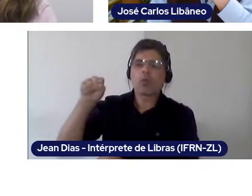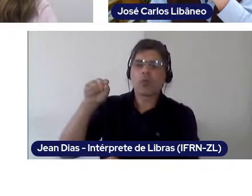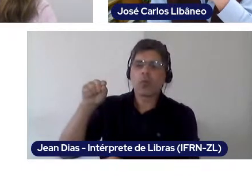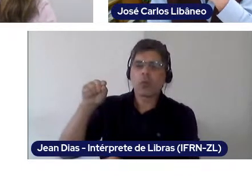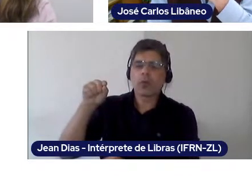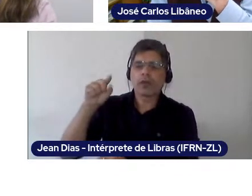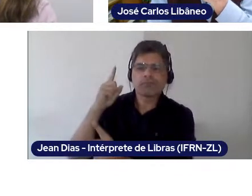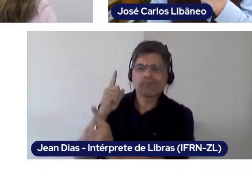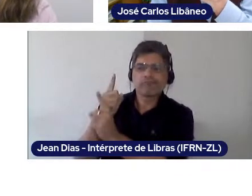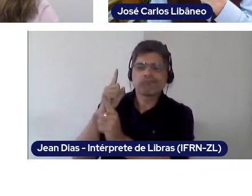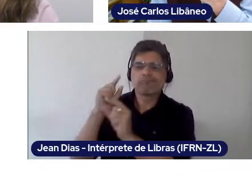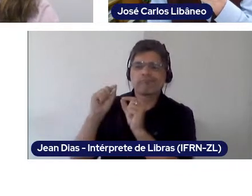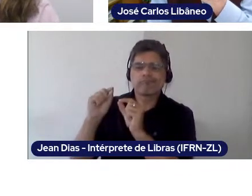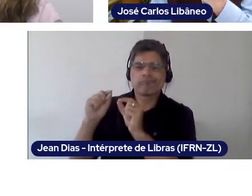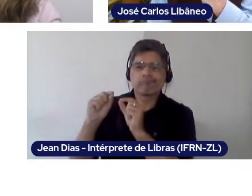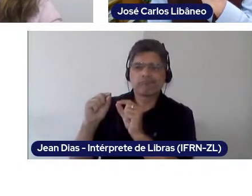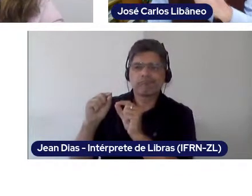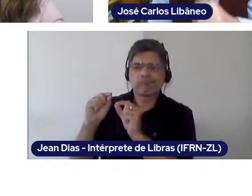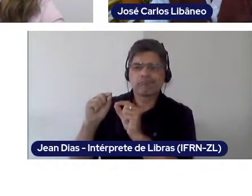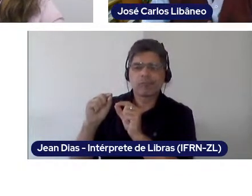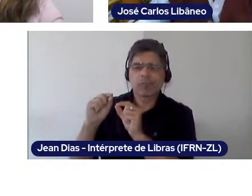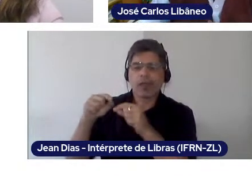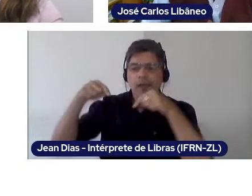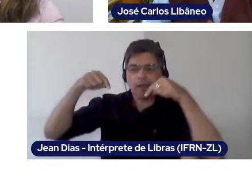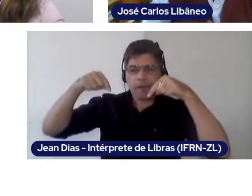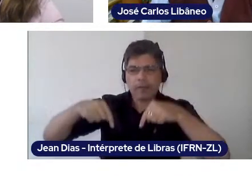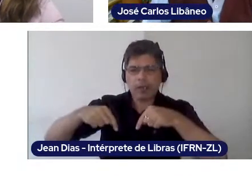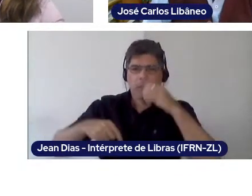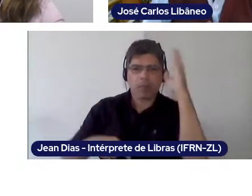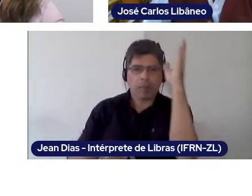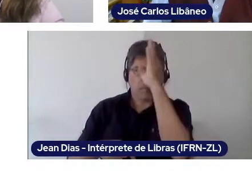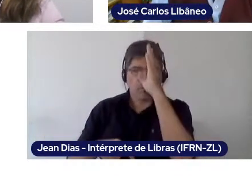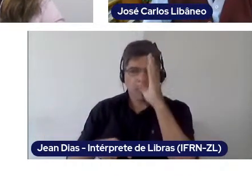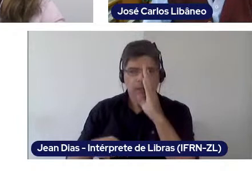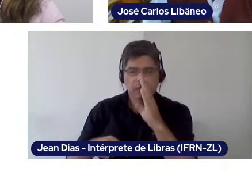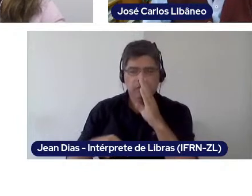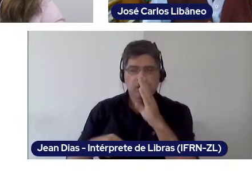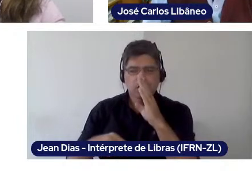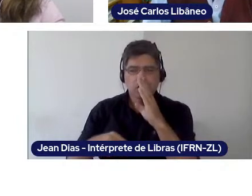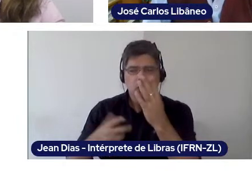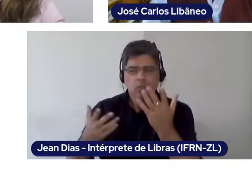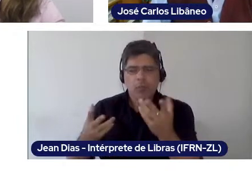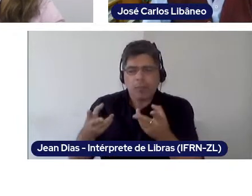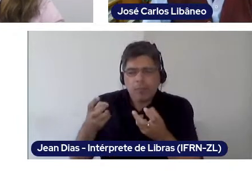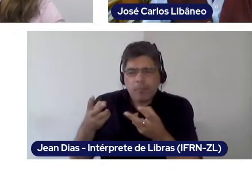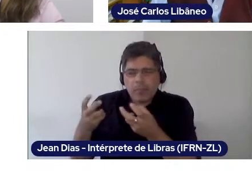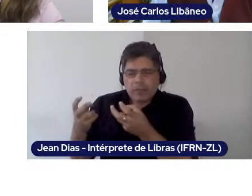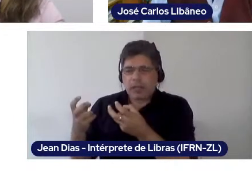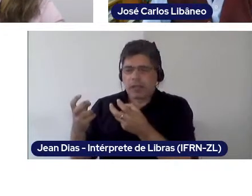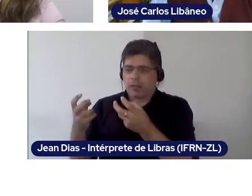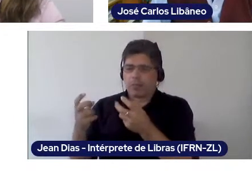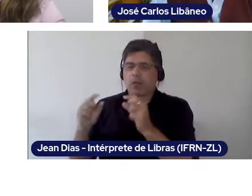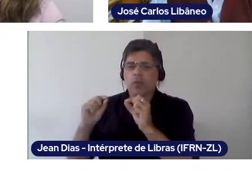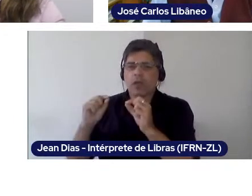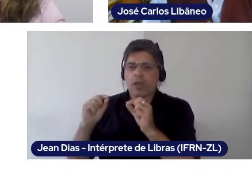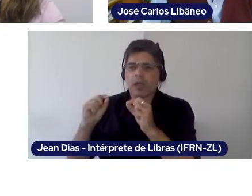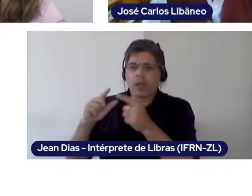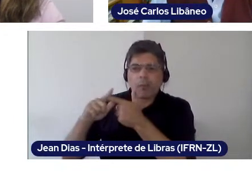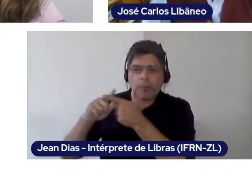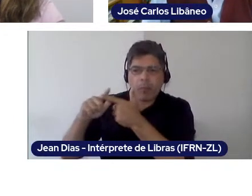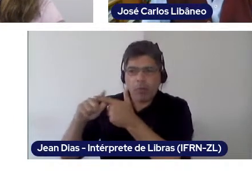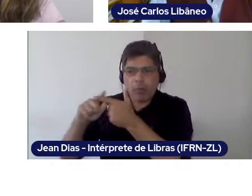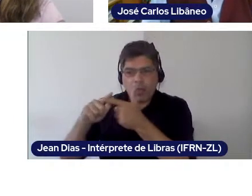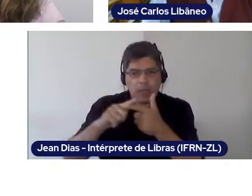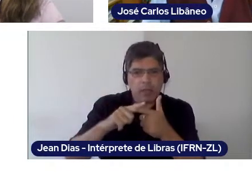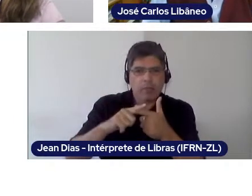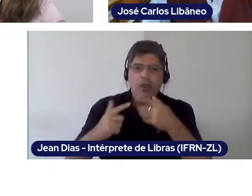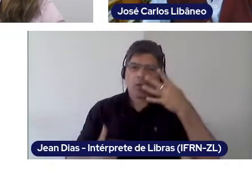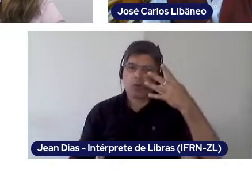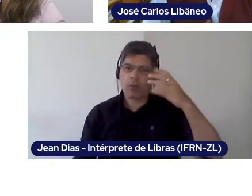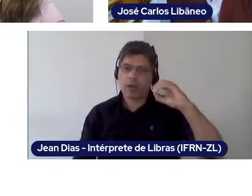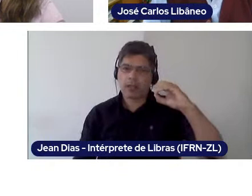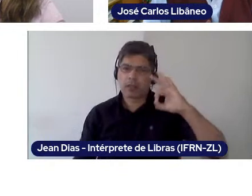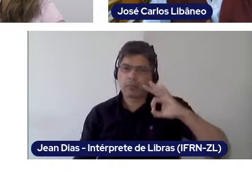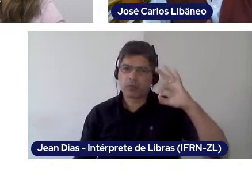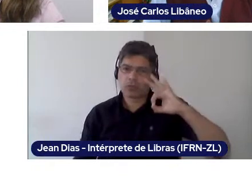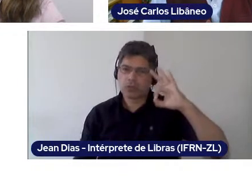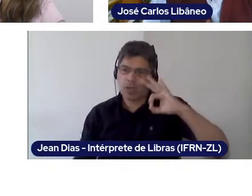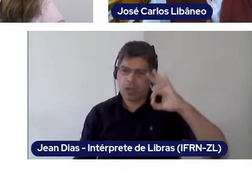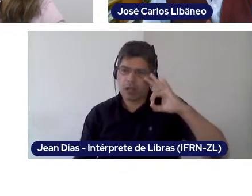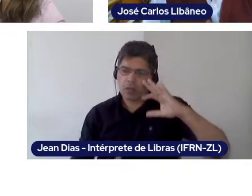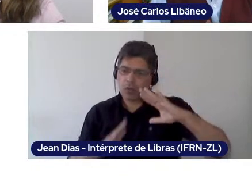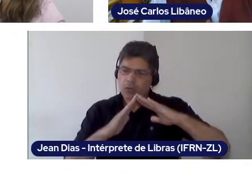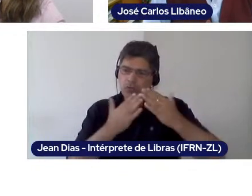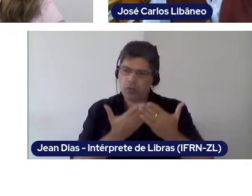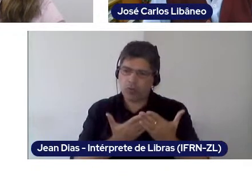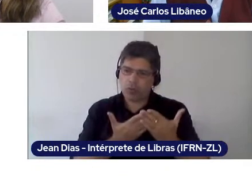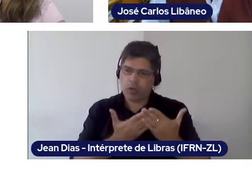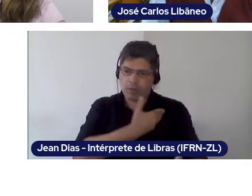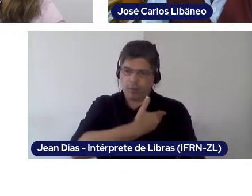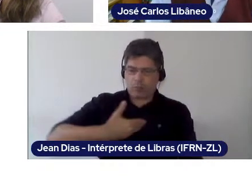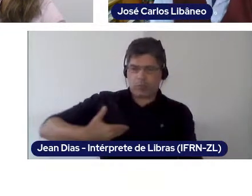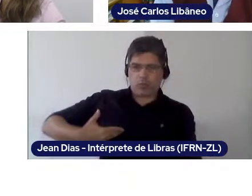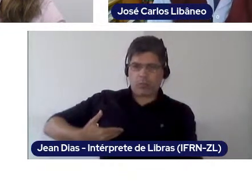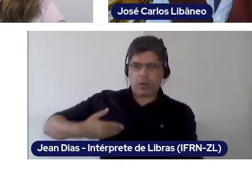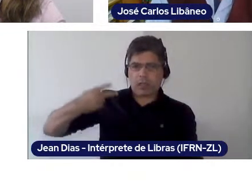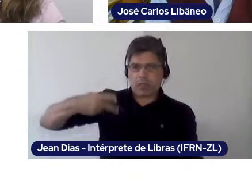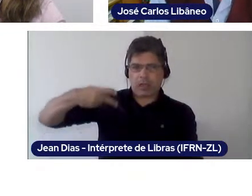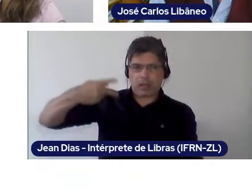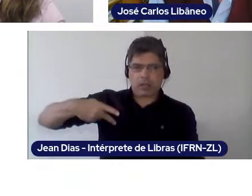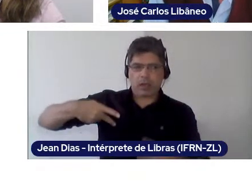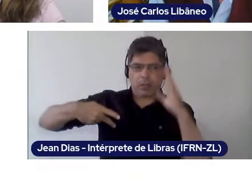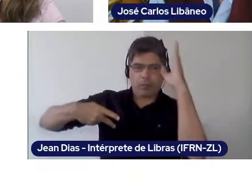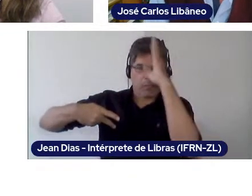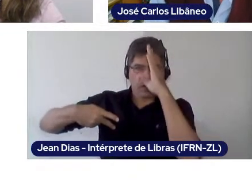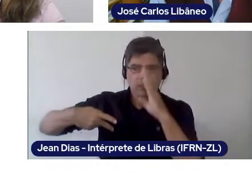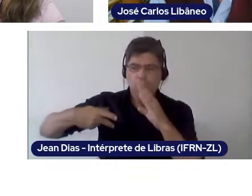so it starts to alarm Brazil as well, is the fact that in Brazil, 40% of public schools in basic education do not have drinking water.